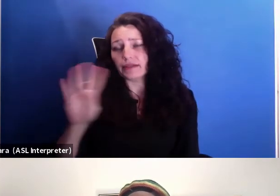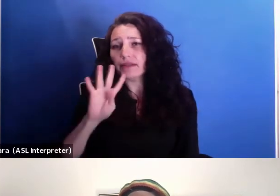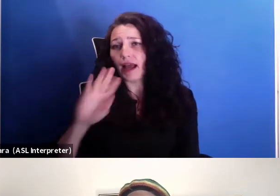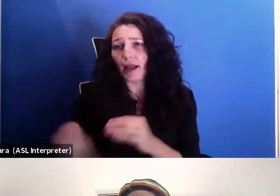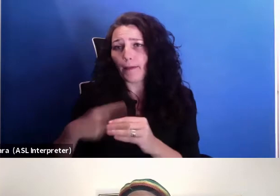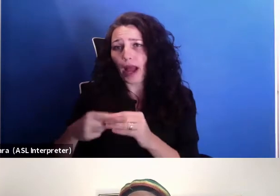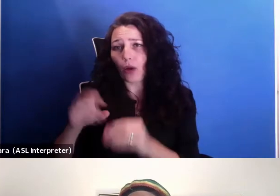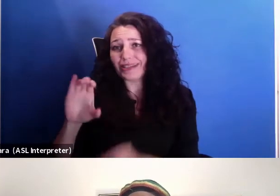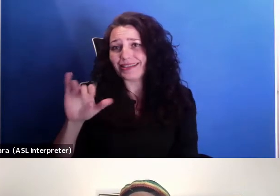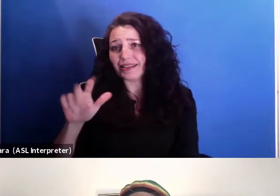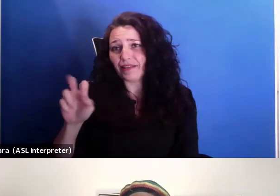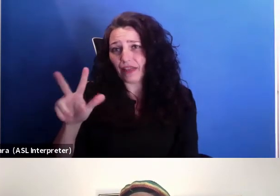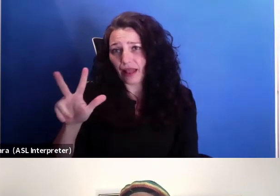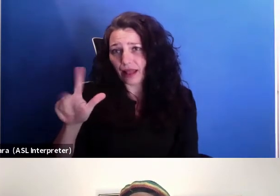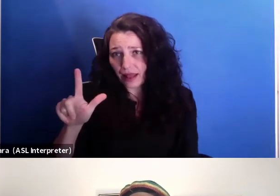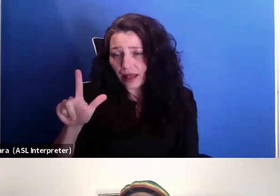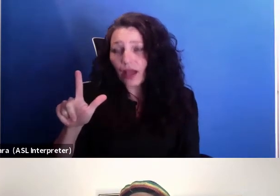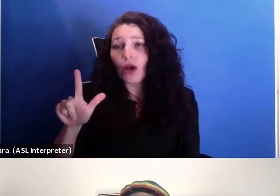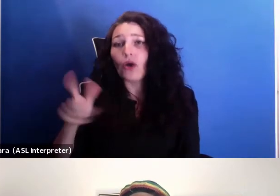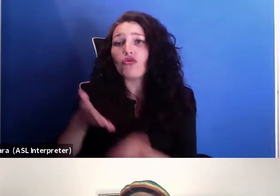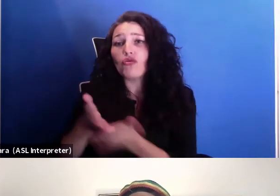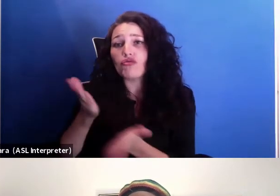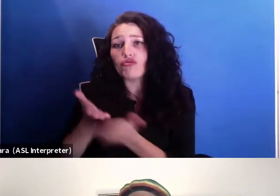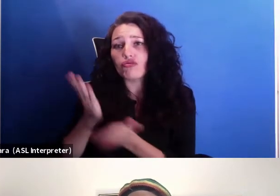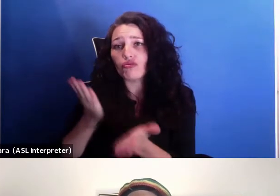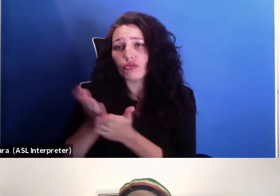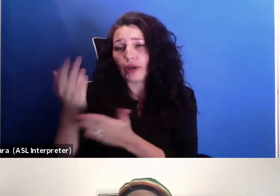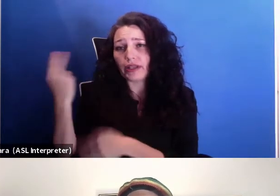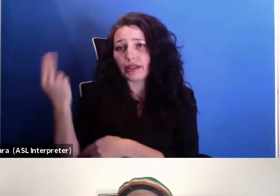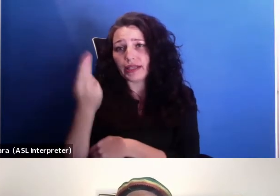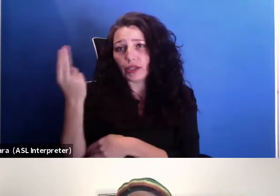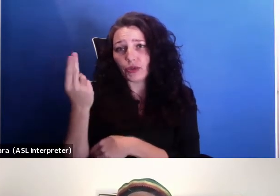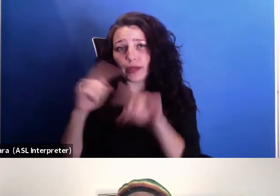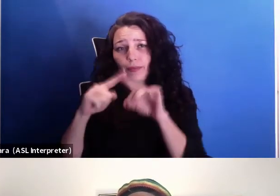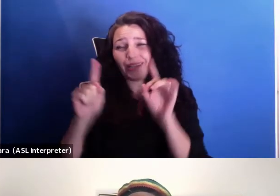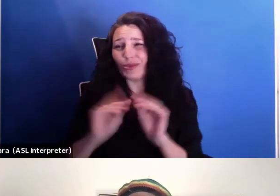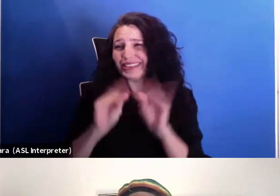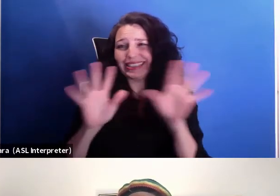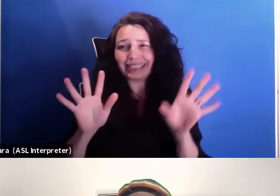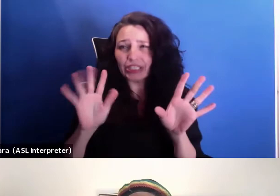But immersion and the camp experience, it was clear that that was gonna be really important. So we thought well,